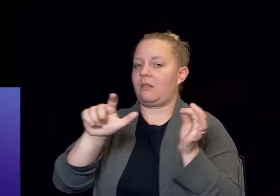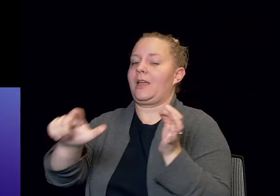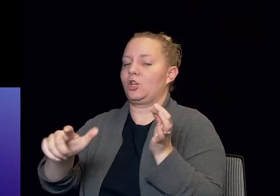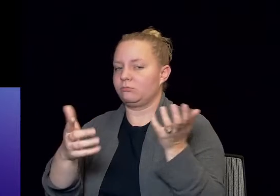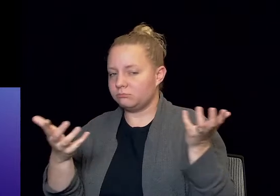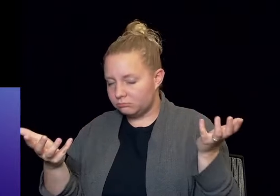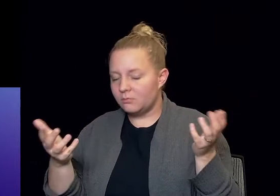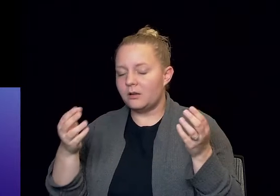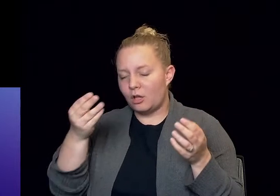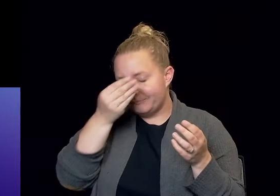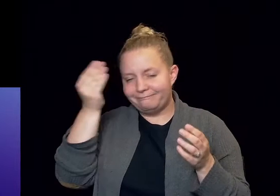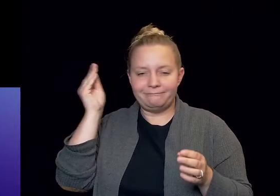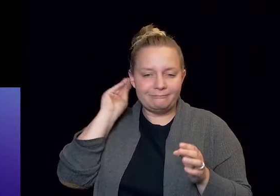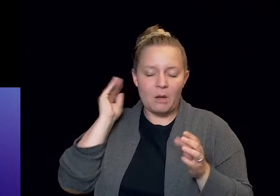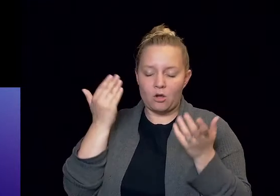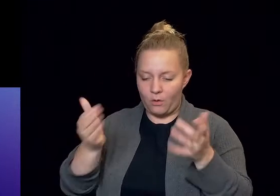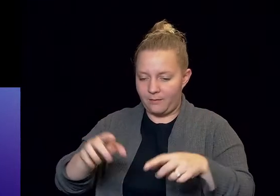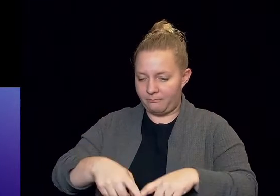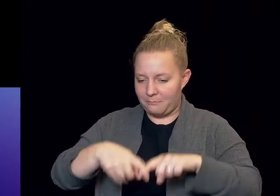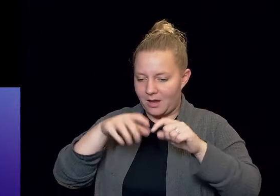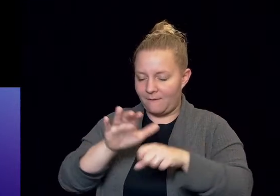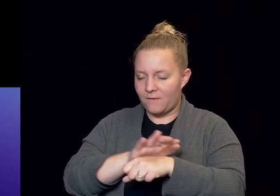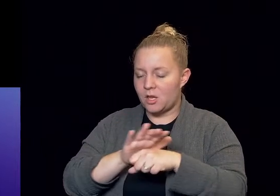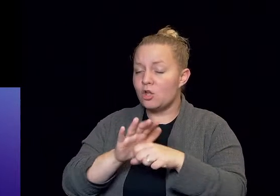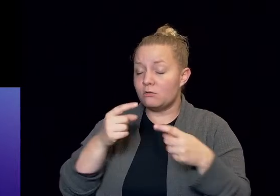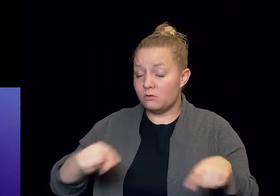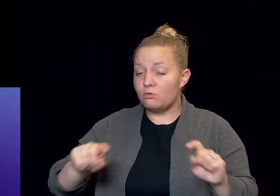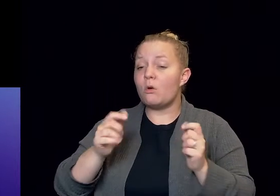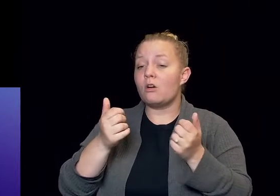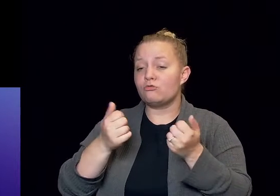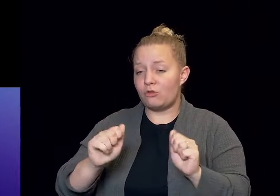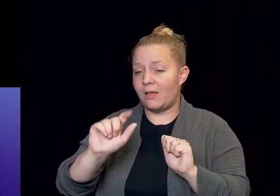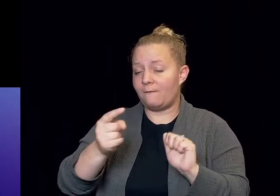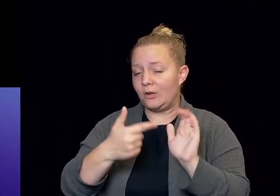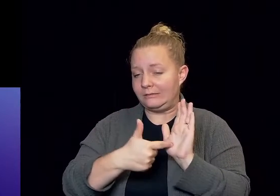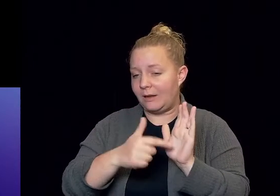All right, so go ahead and pause the video and I want you to try this first example. Pause.